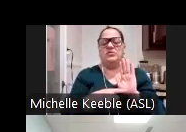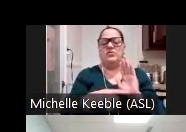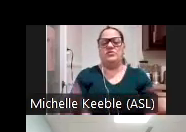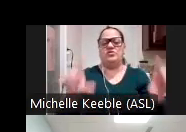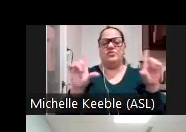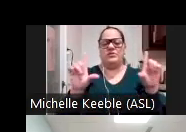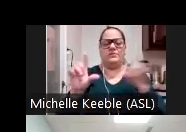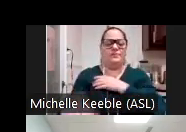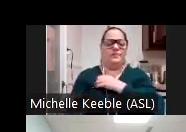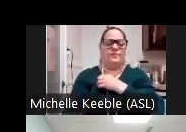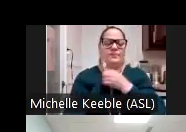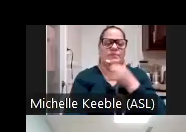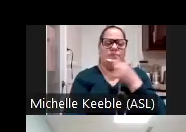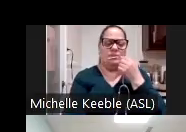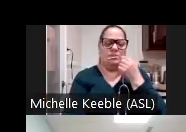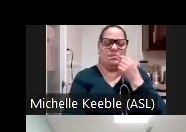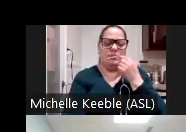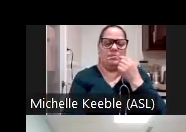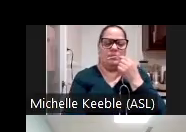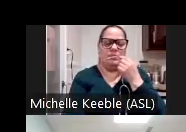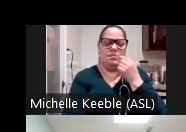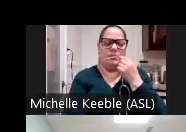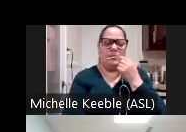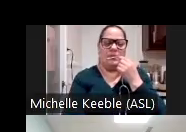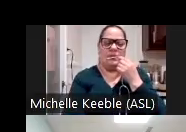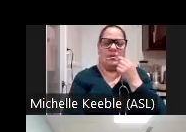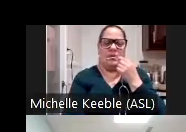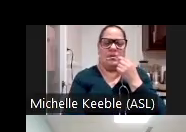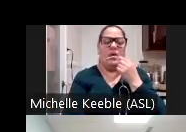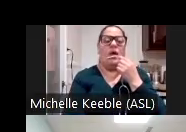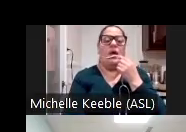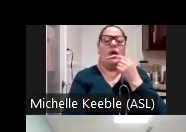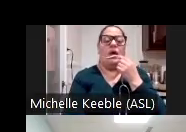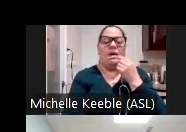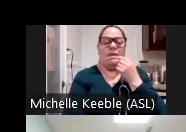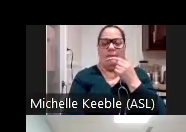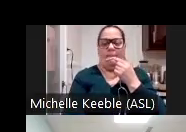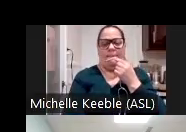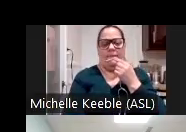on the screen. ALICE It just changed for me. Uh Sharon, did you get that [SHARON] Yeah, let me demonstrate.